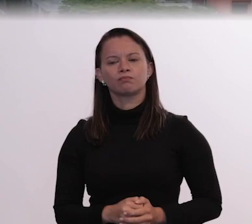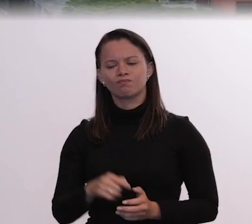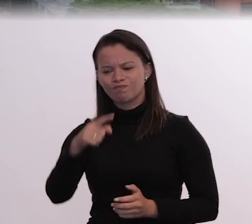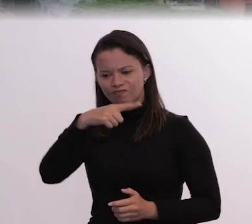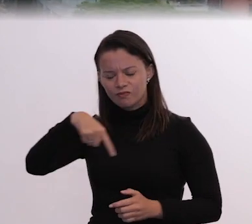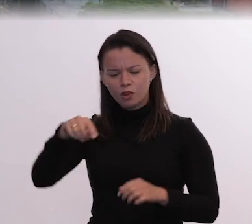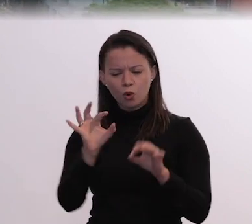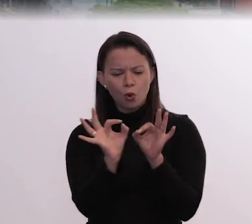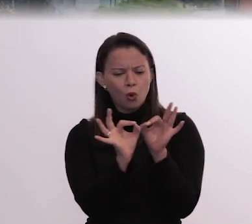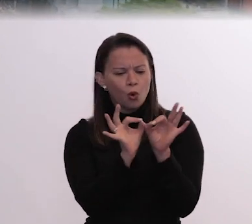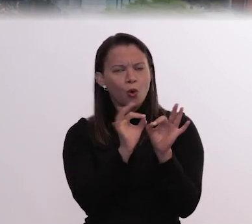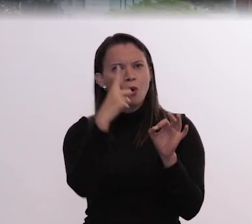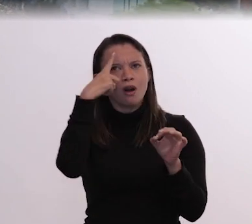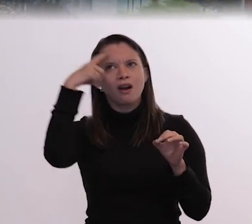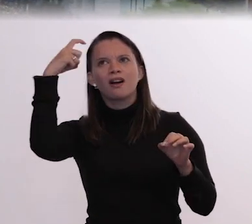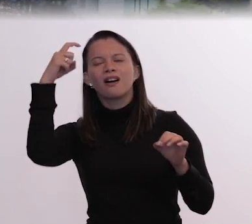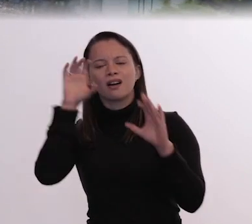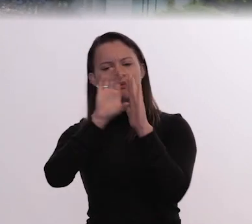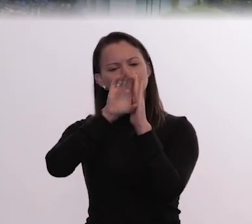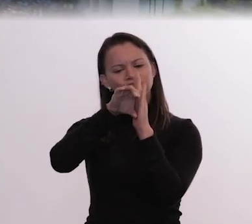that we can change cities.